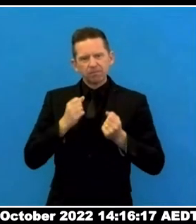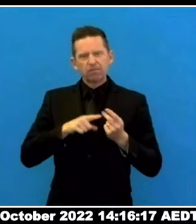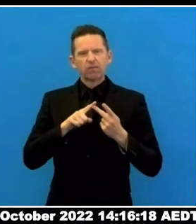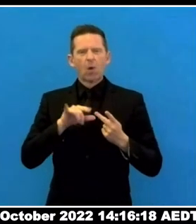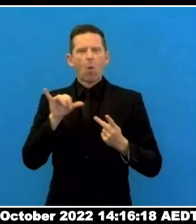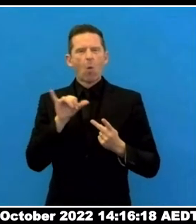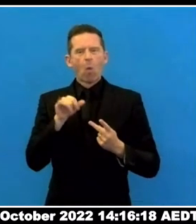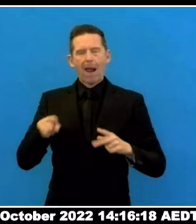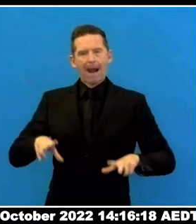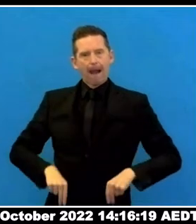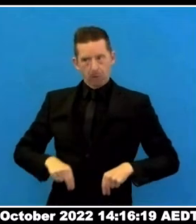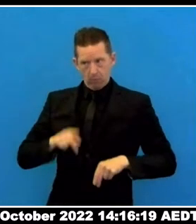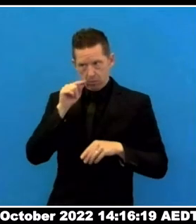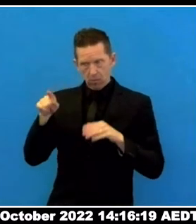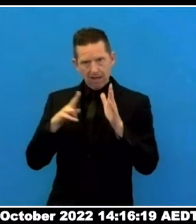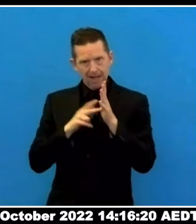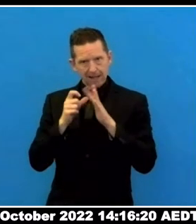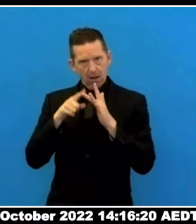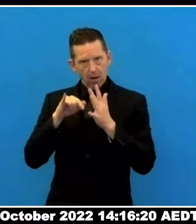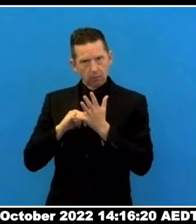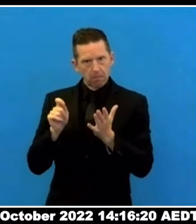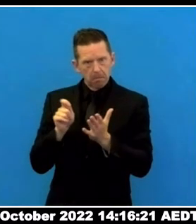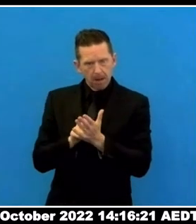certain allied health services and supports.